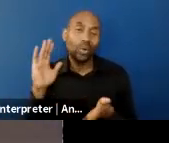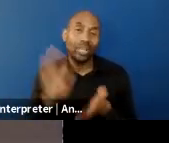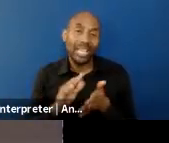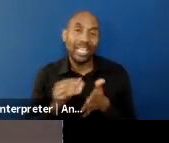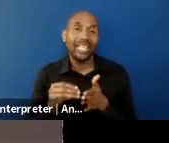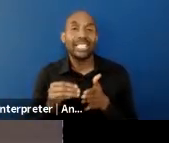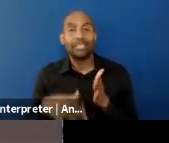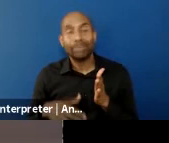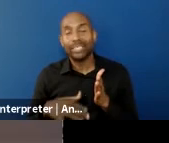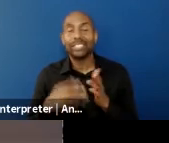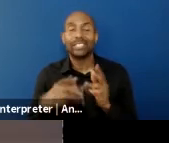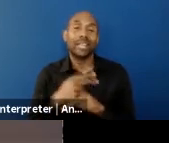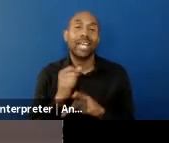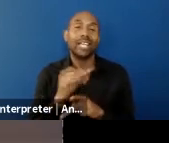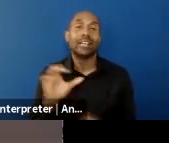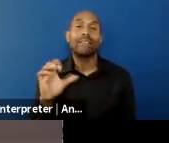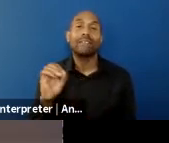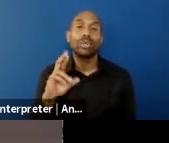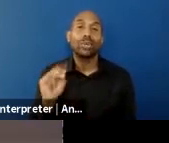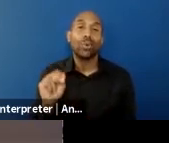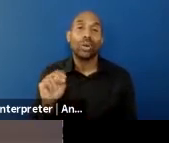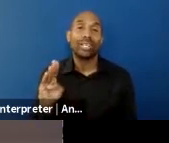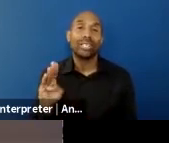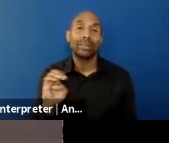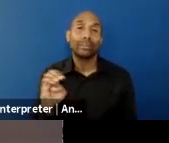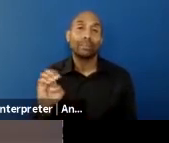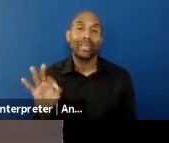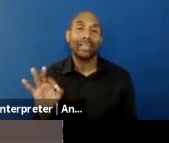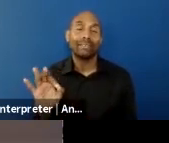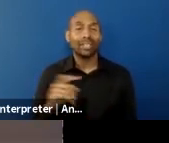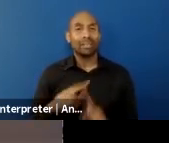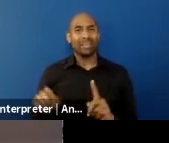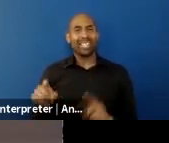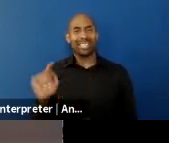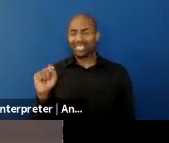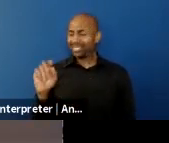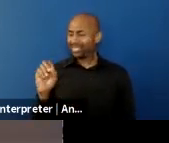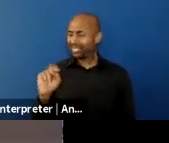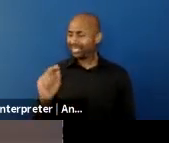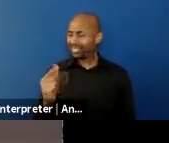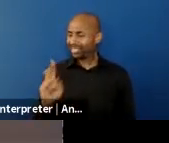I never thought about what tongue was.